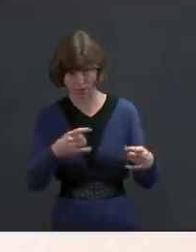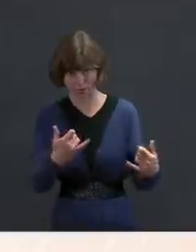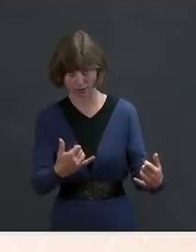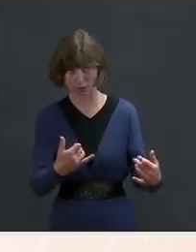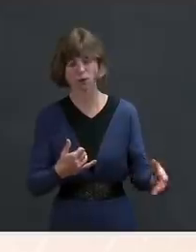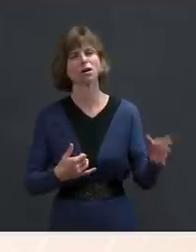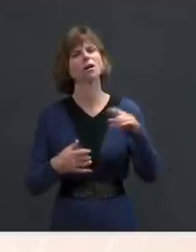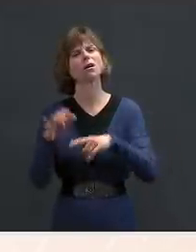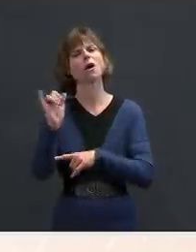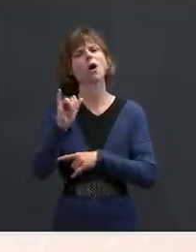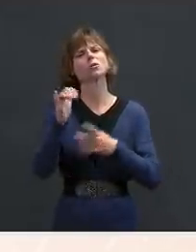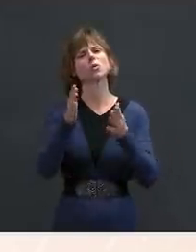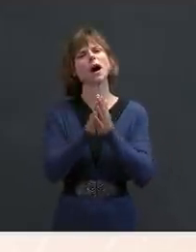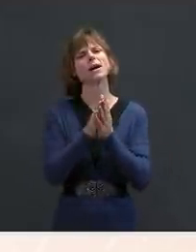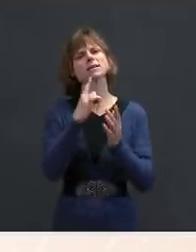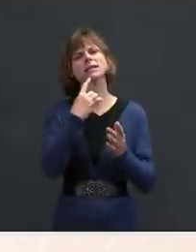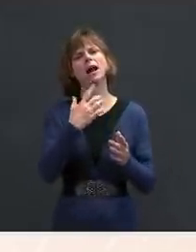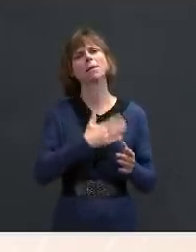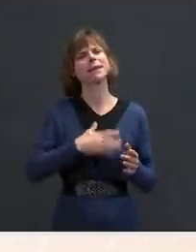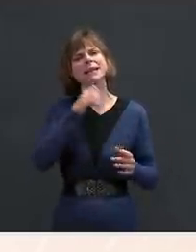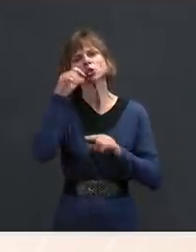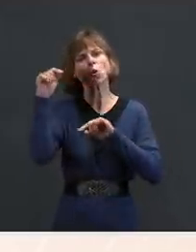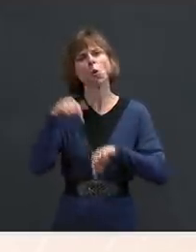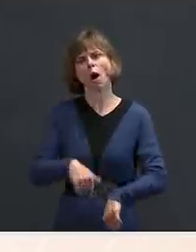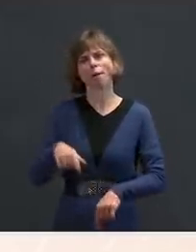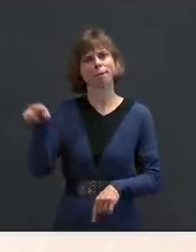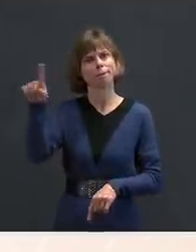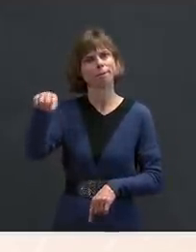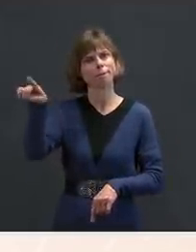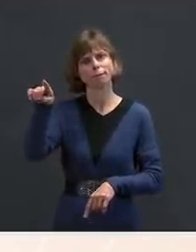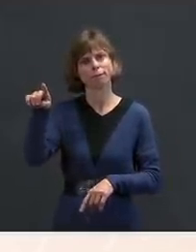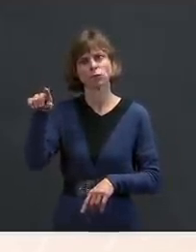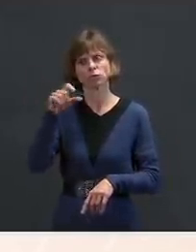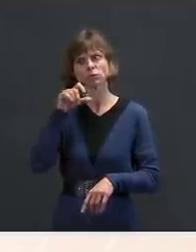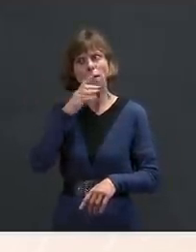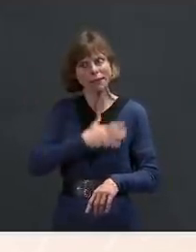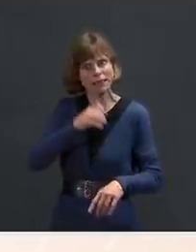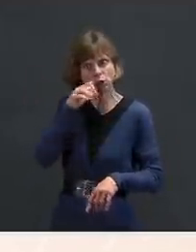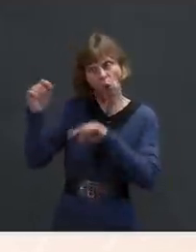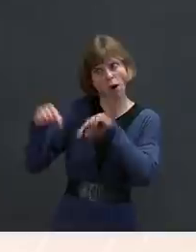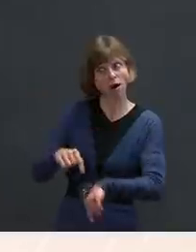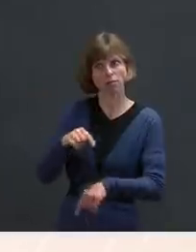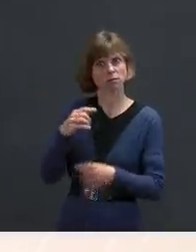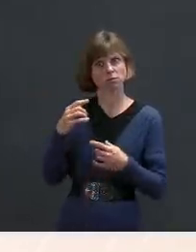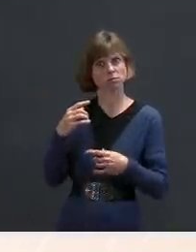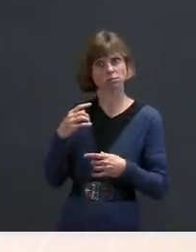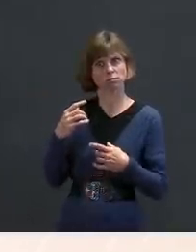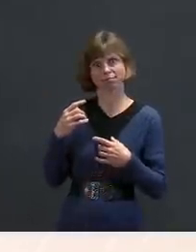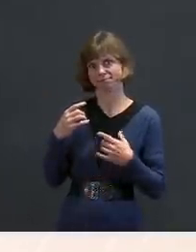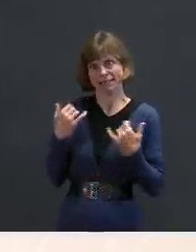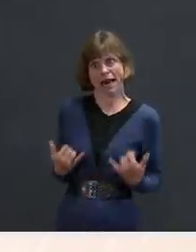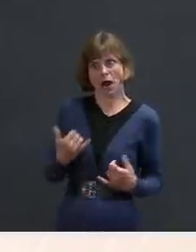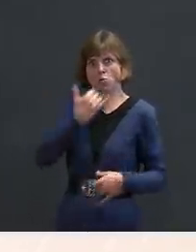you said, "Please don't come." You sent the message, "Now is not the time." What specifically and how is this administration